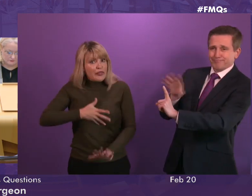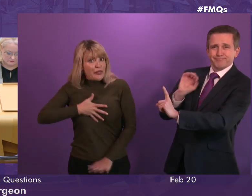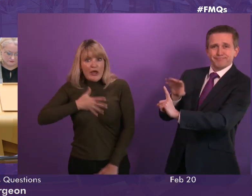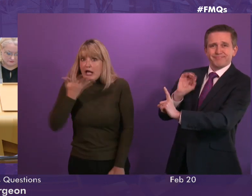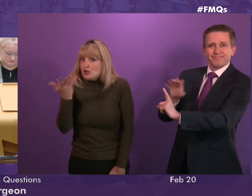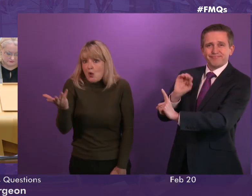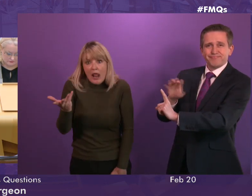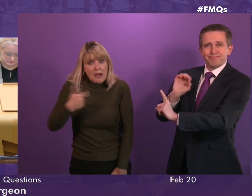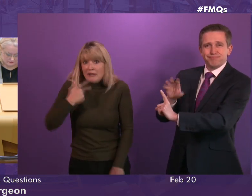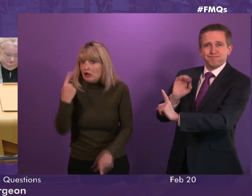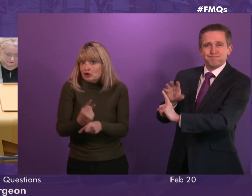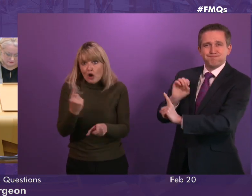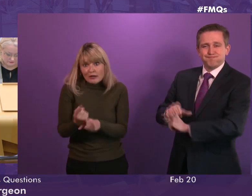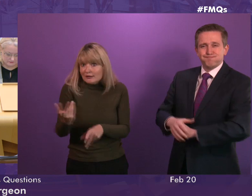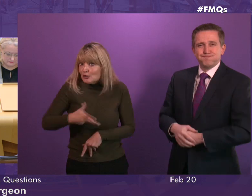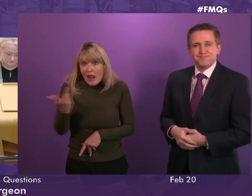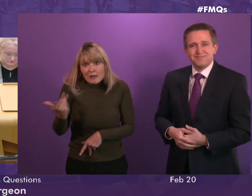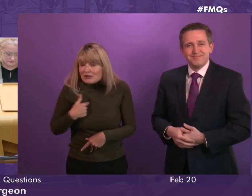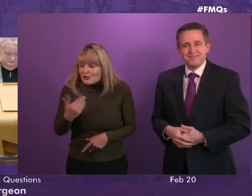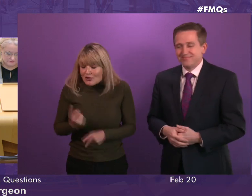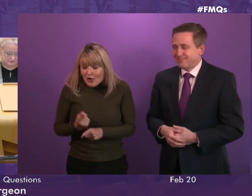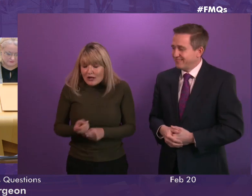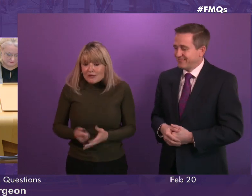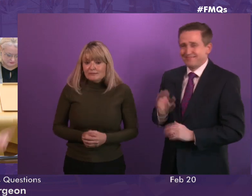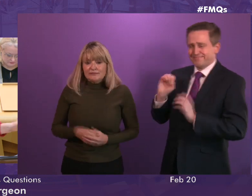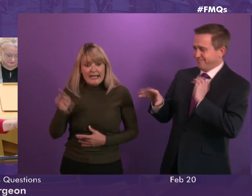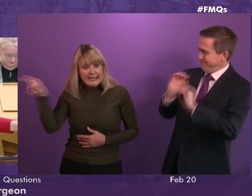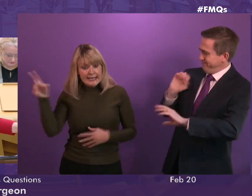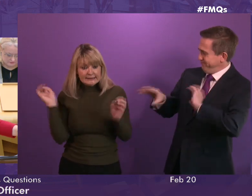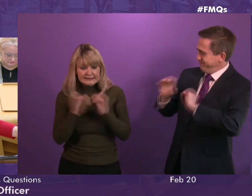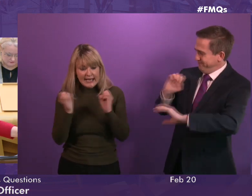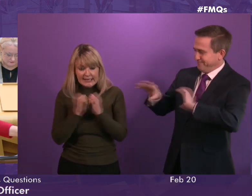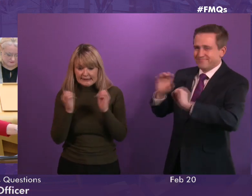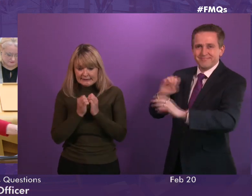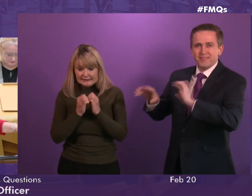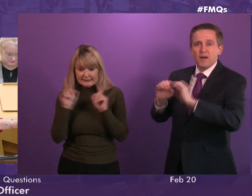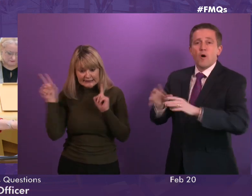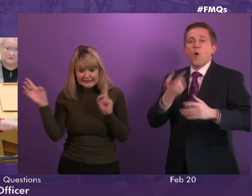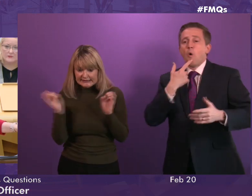The Presiding Officer (Ken Macintosh): Order, please. The First Minister: The Tories say that things would be better